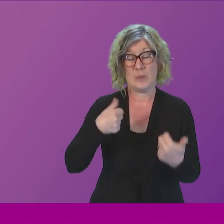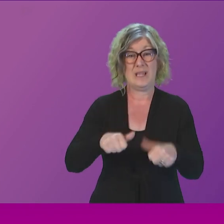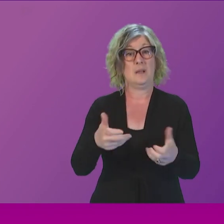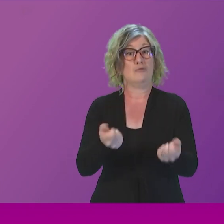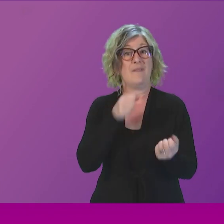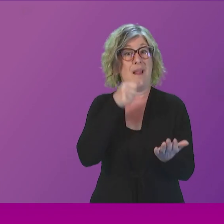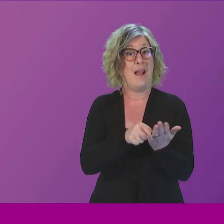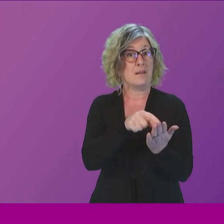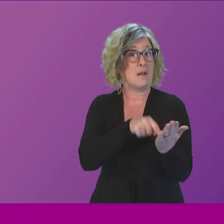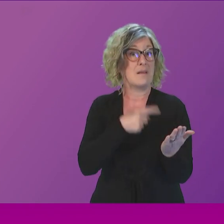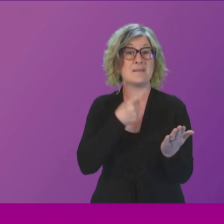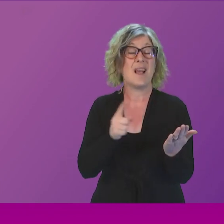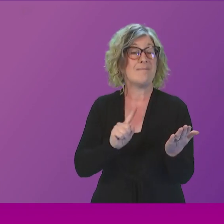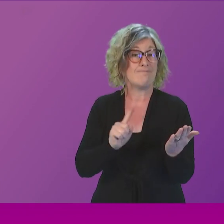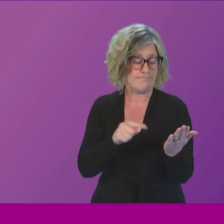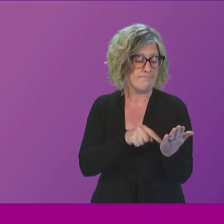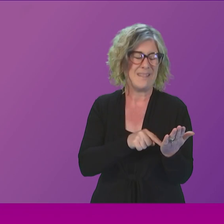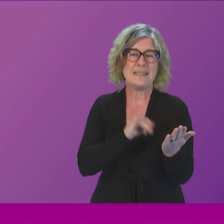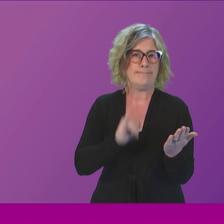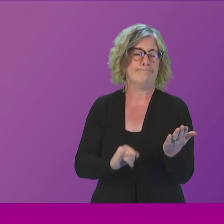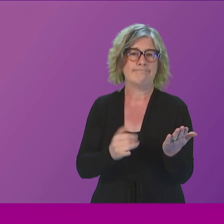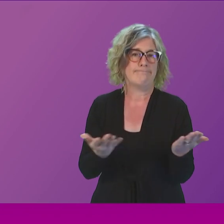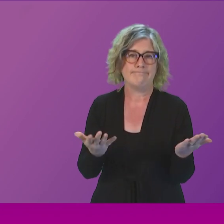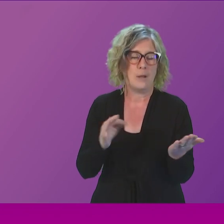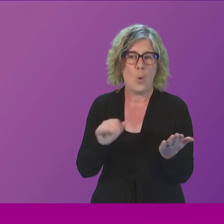“We regret to inform you that currently we do not have an appropriate oncologist able